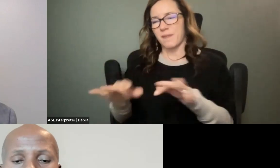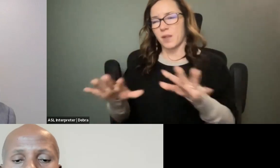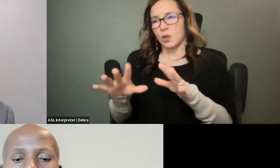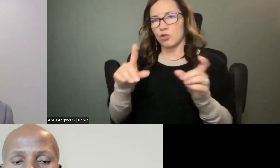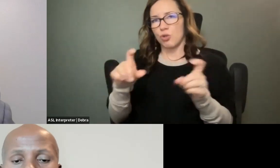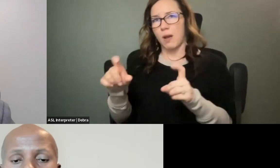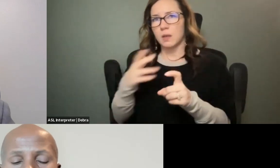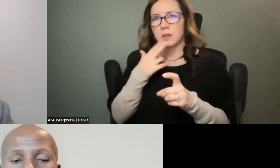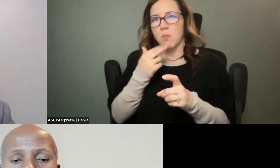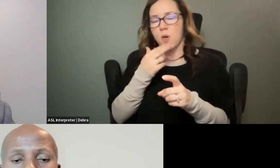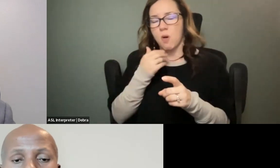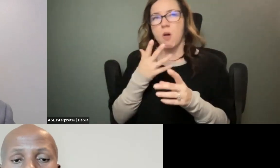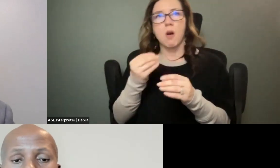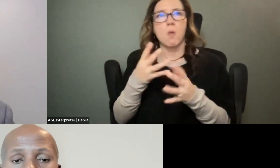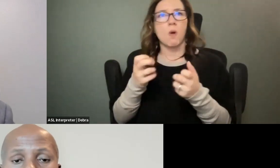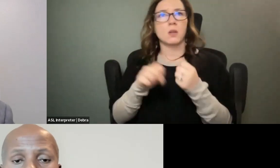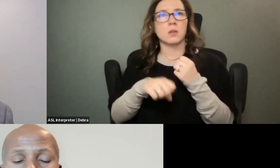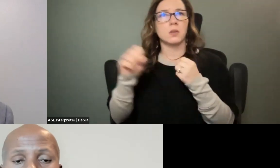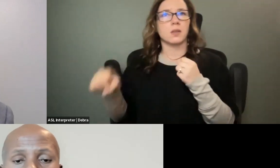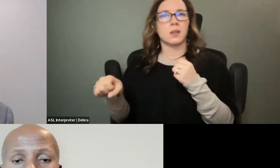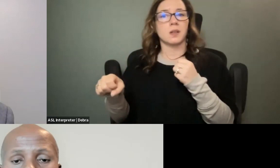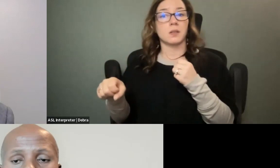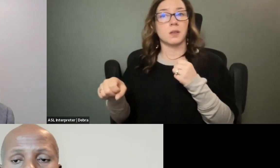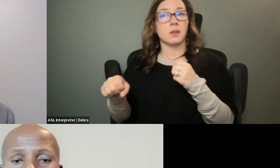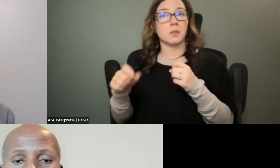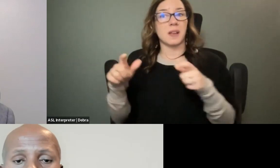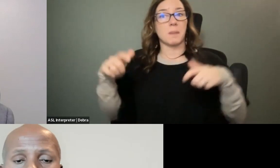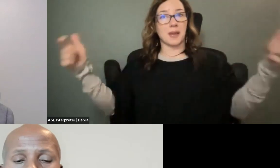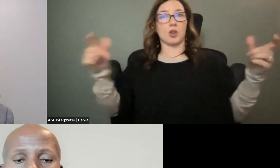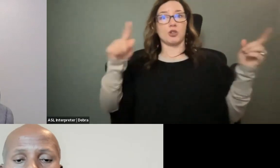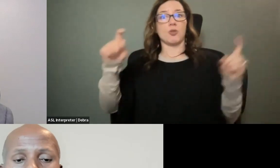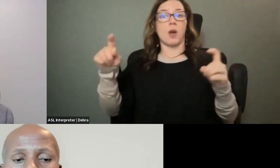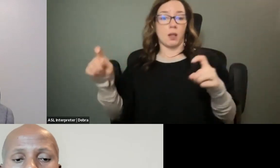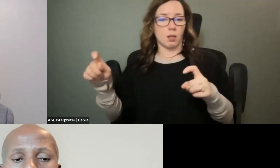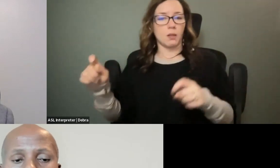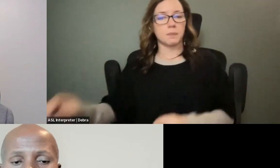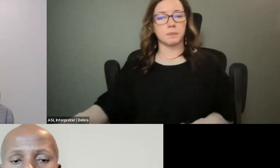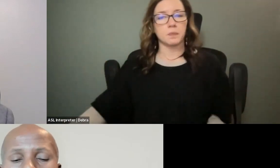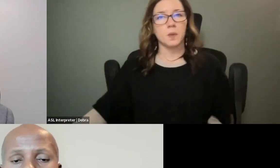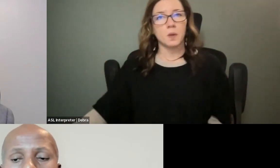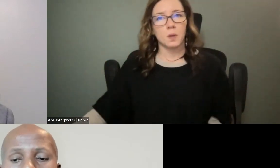uh and we wanted to extend it to actually an extension and make a bigger